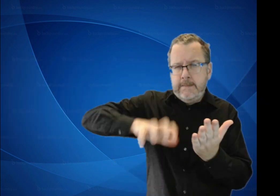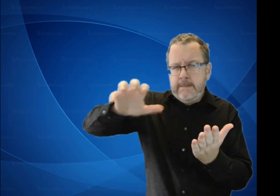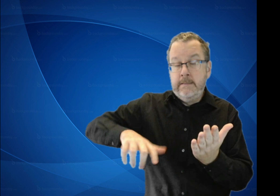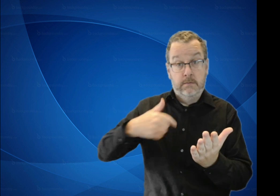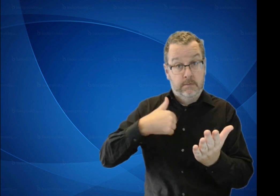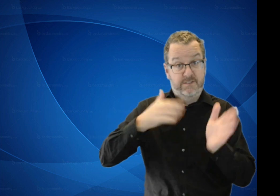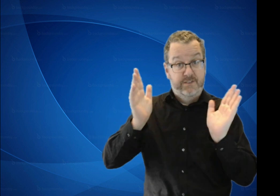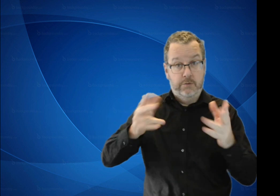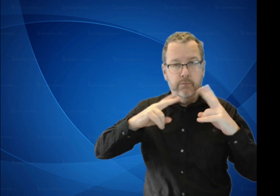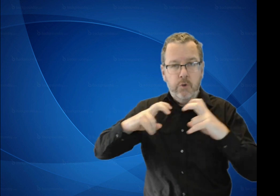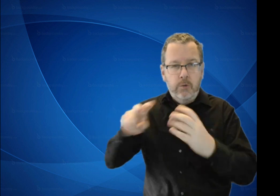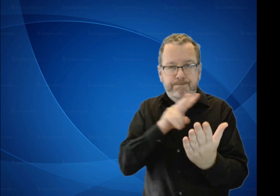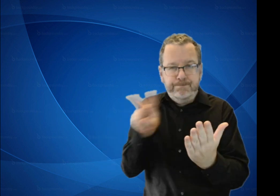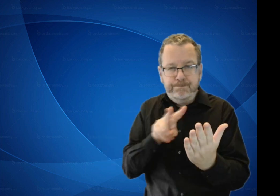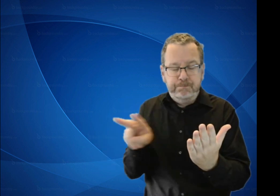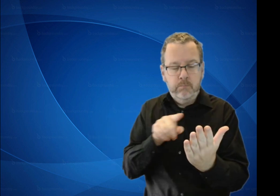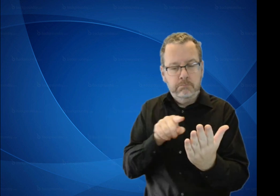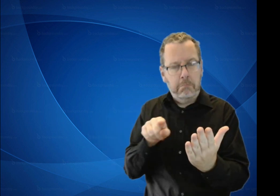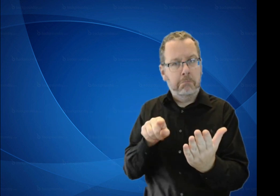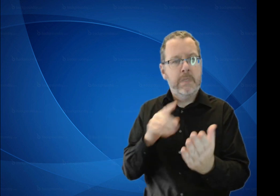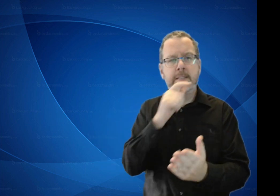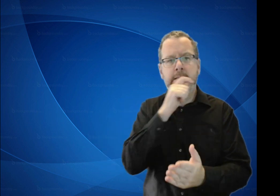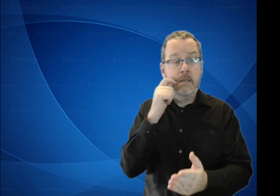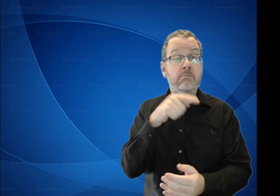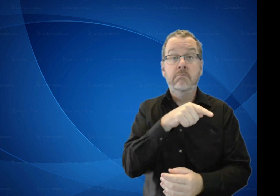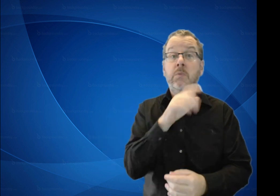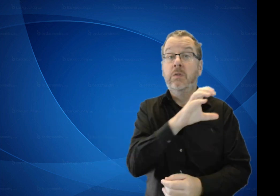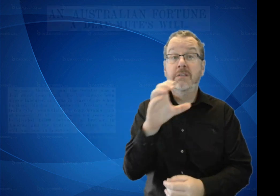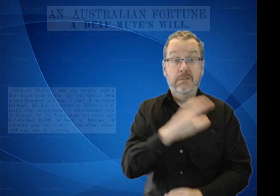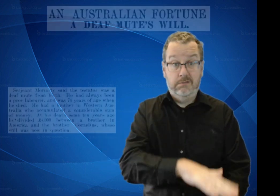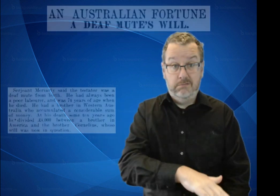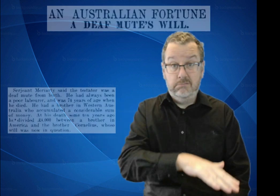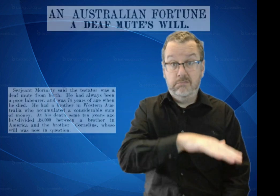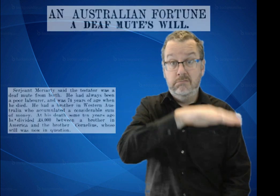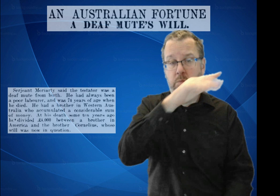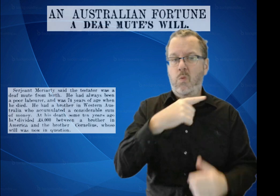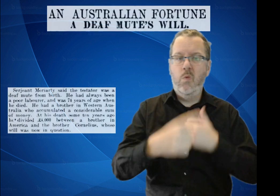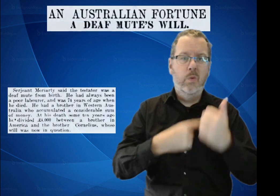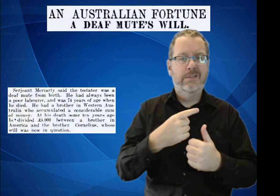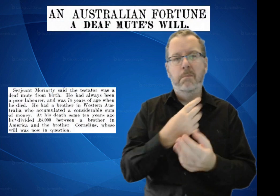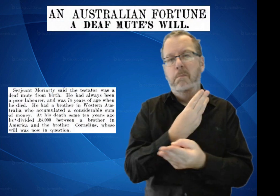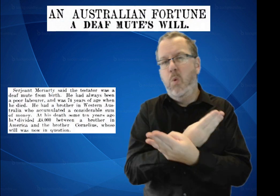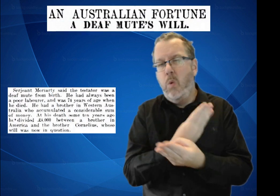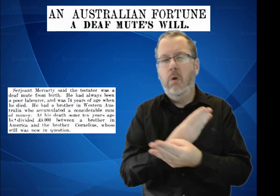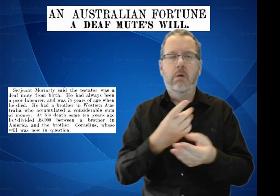It seems Cornelius "had been always a poor labourer depending on charity"